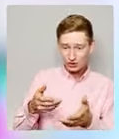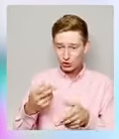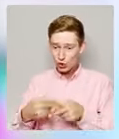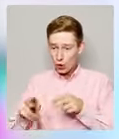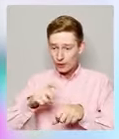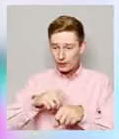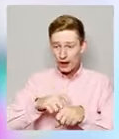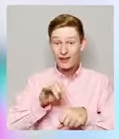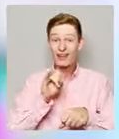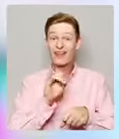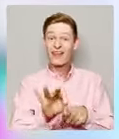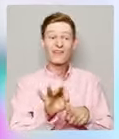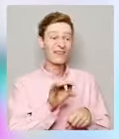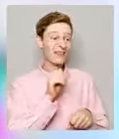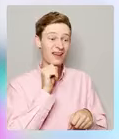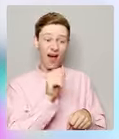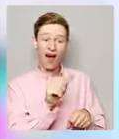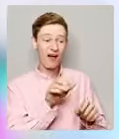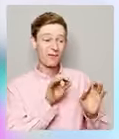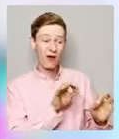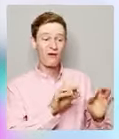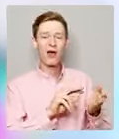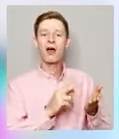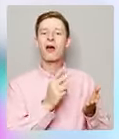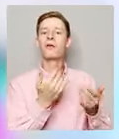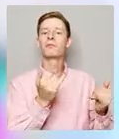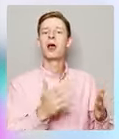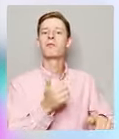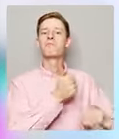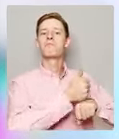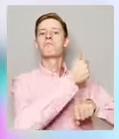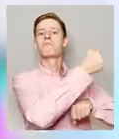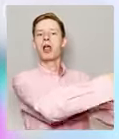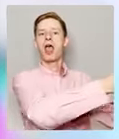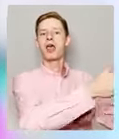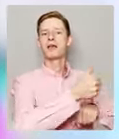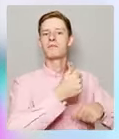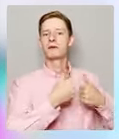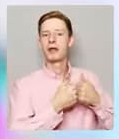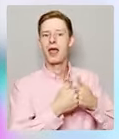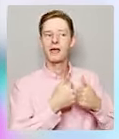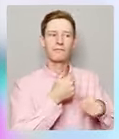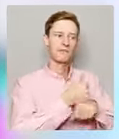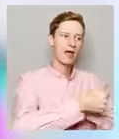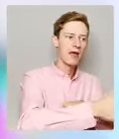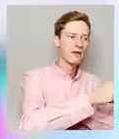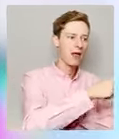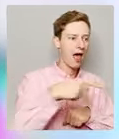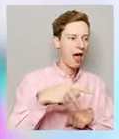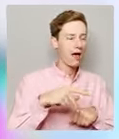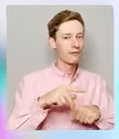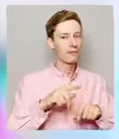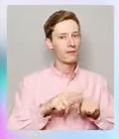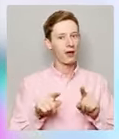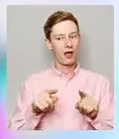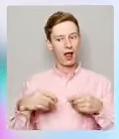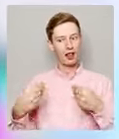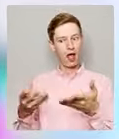failure to be generous can result in the perception that the experience is flawed, whereas allowing for some more imprecision can actually feel more precise.